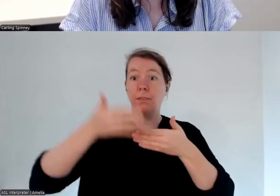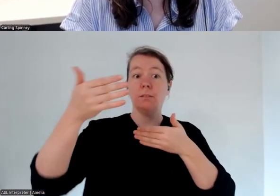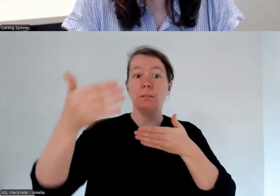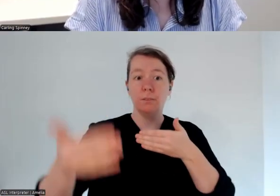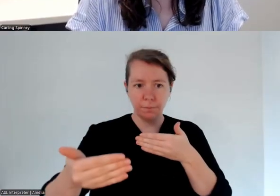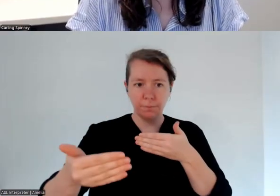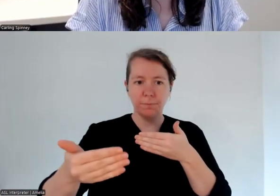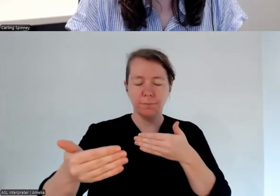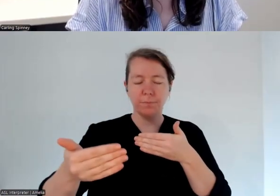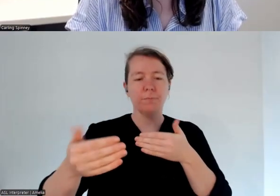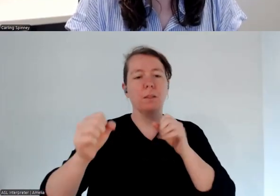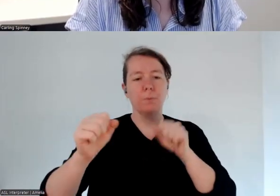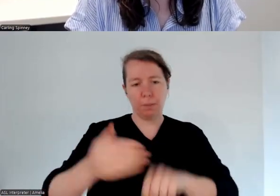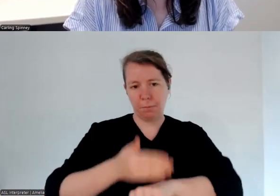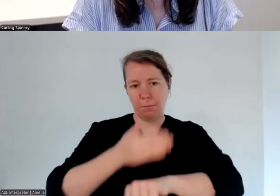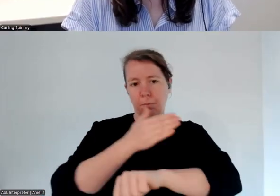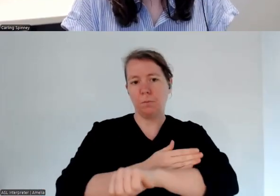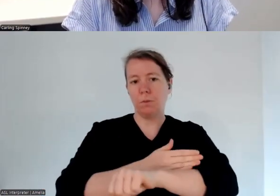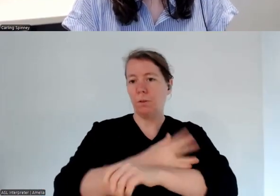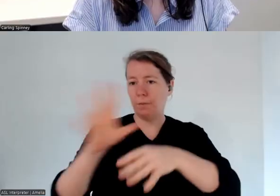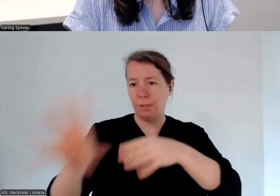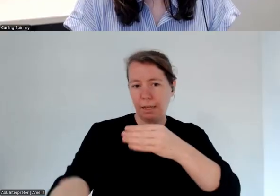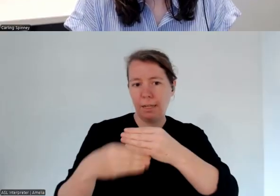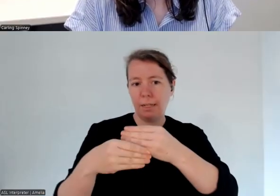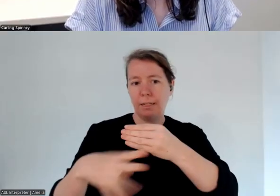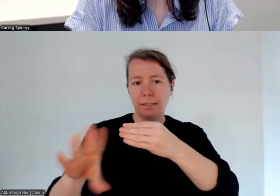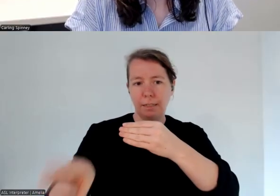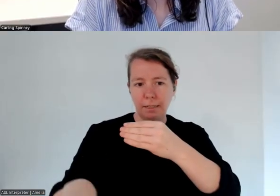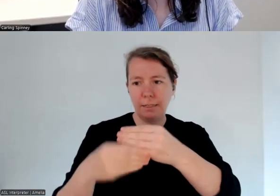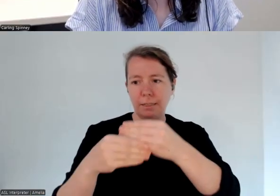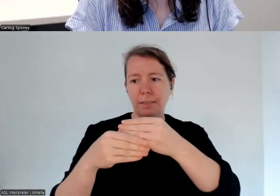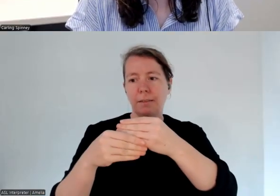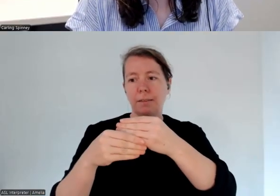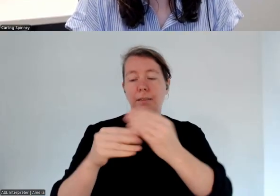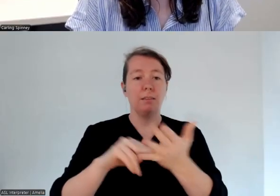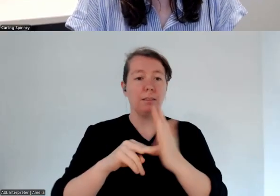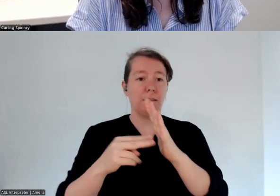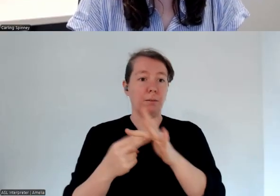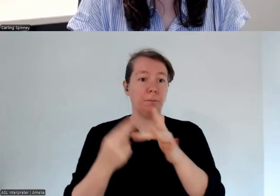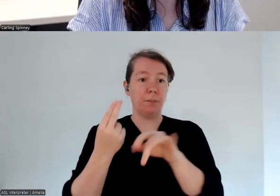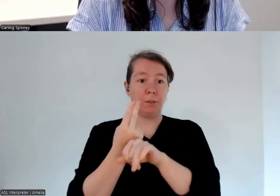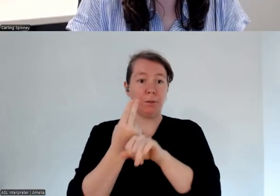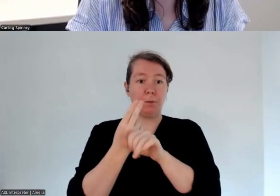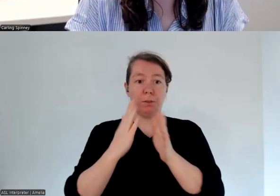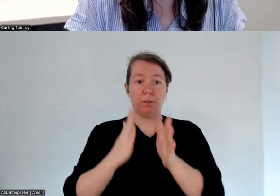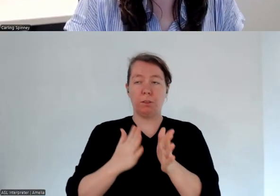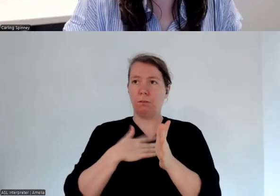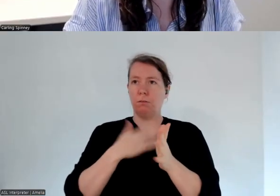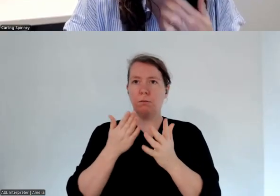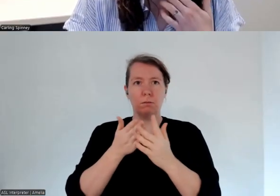find ways to add more nuance so that users know what - what is - what we're trying to convey